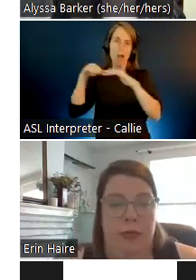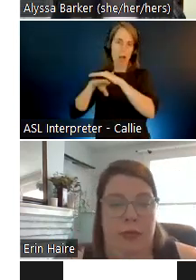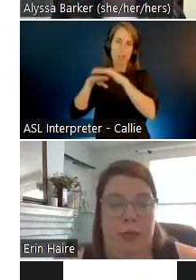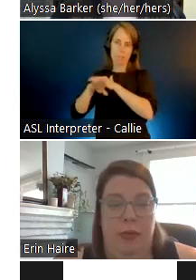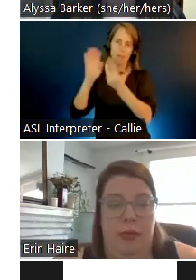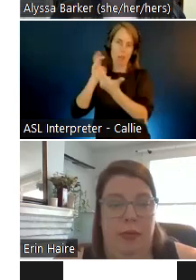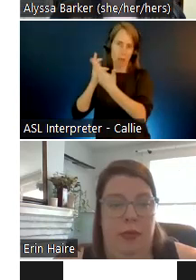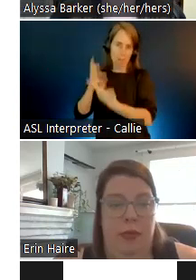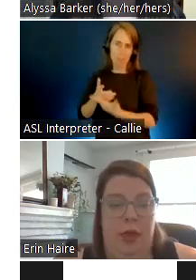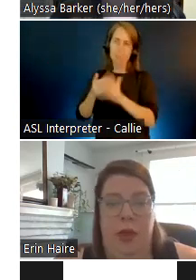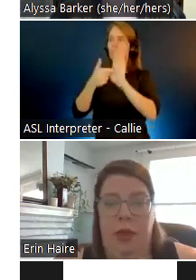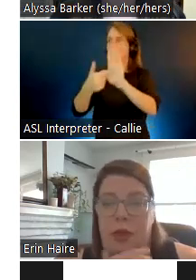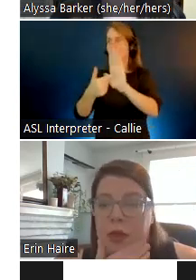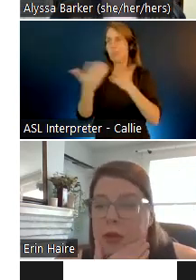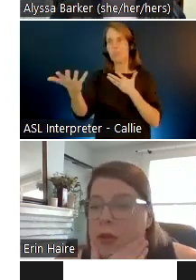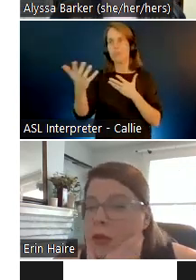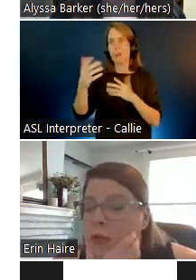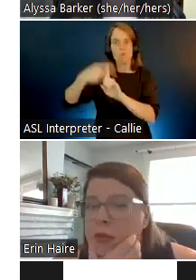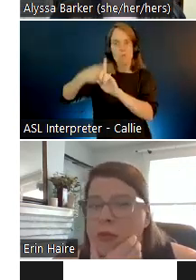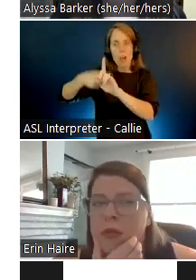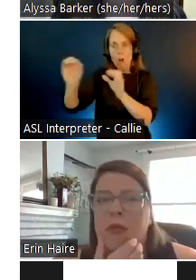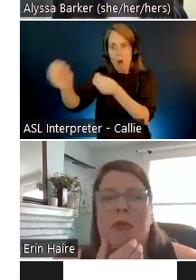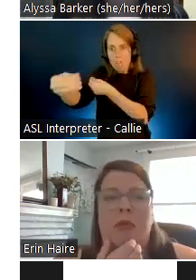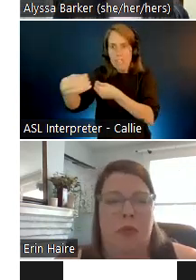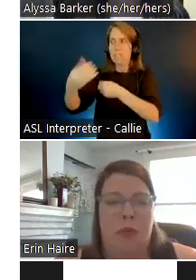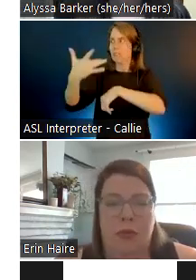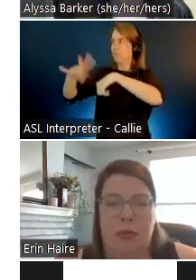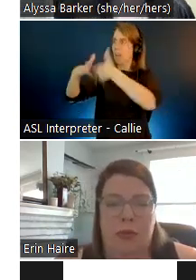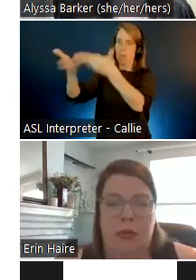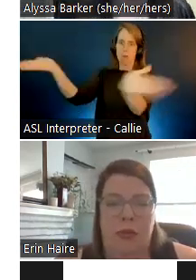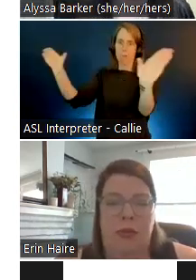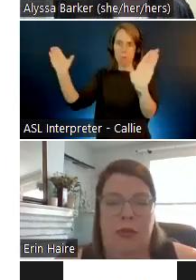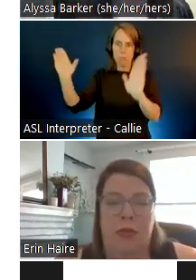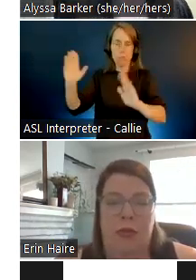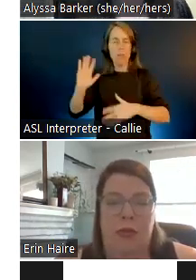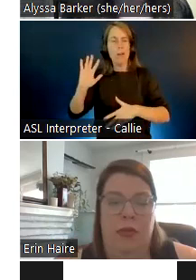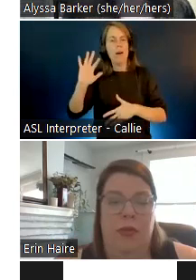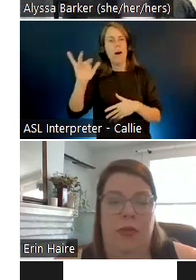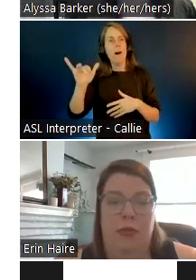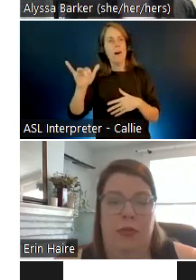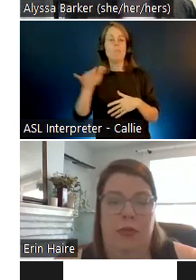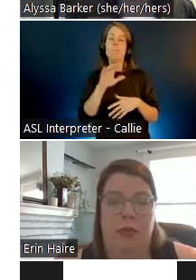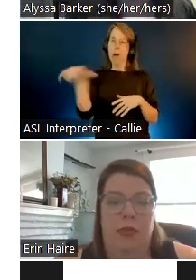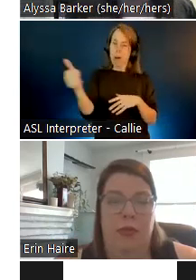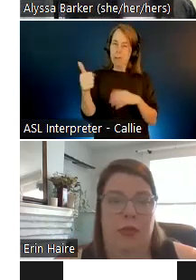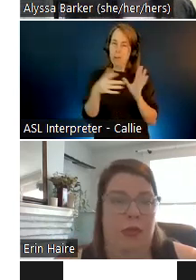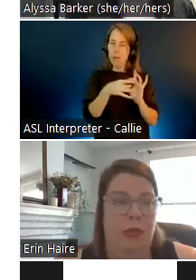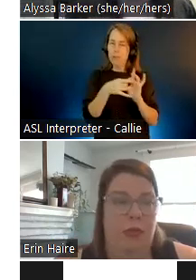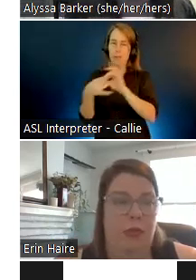the public the other place it might come up in housing is if somebody was operating a business